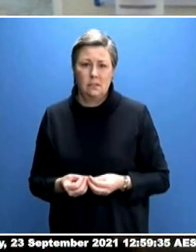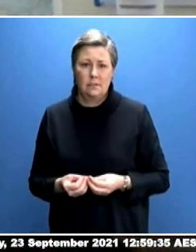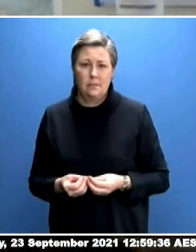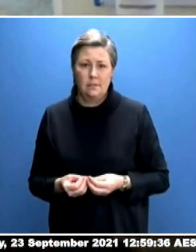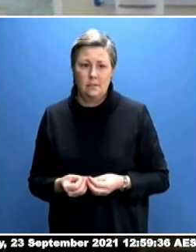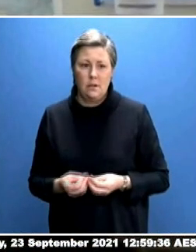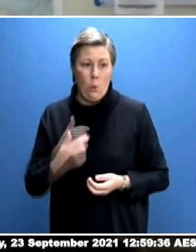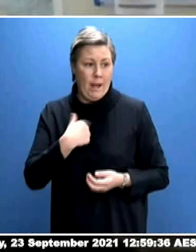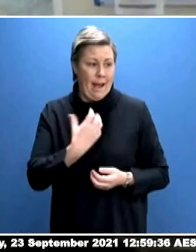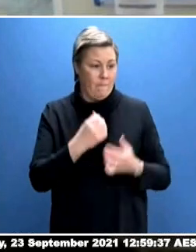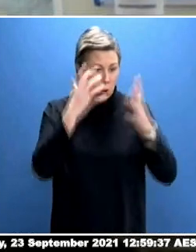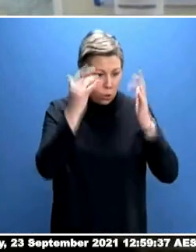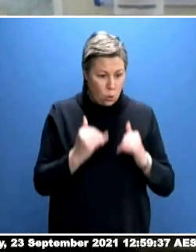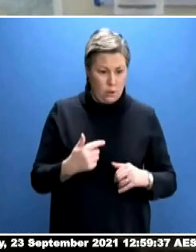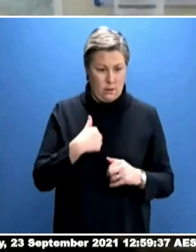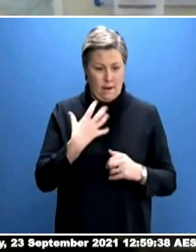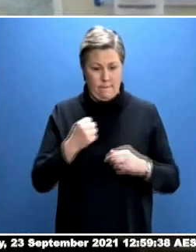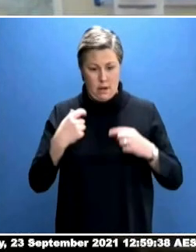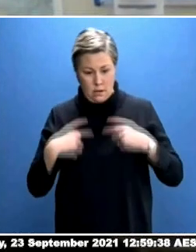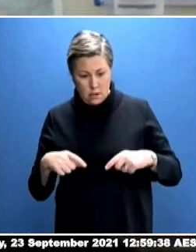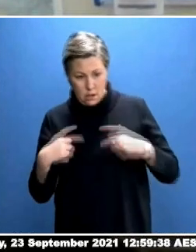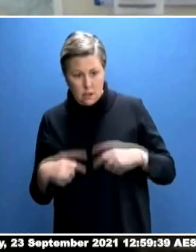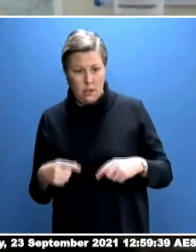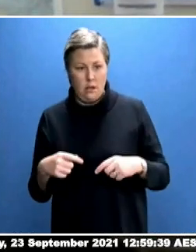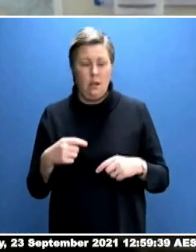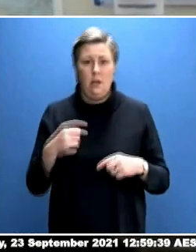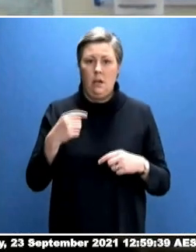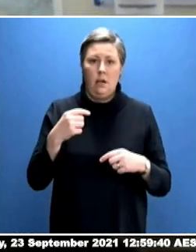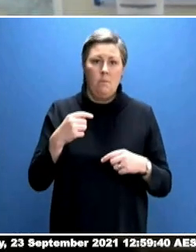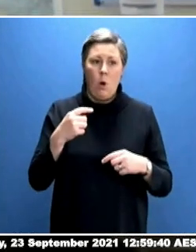deal with people coming out of prison or in the child protection space.